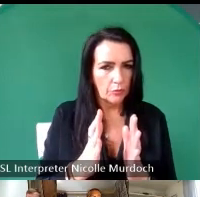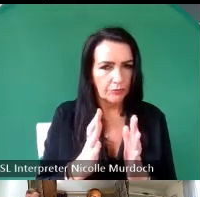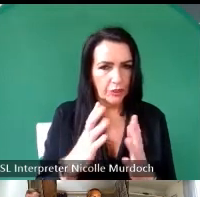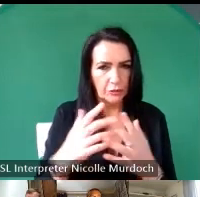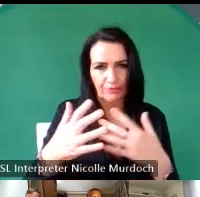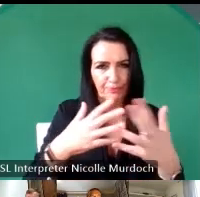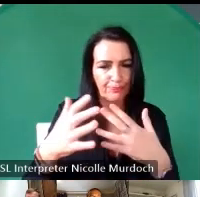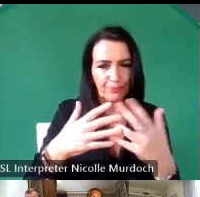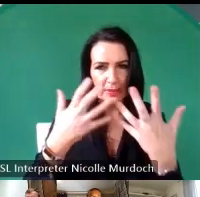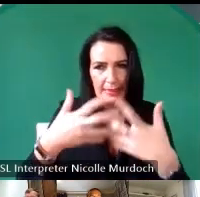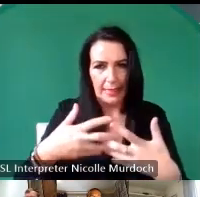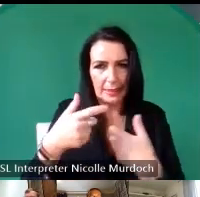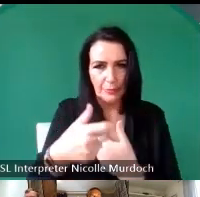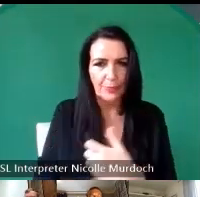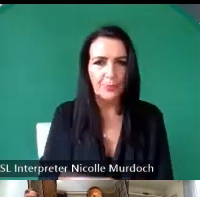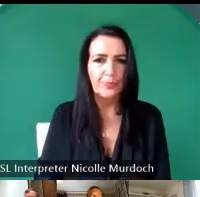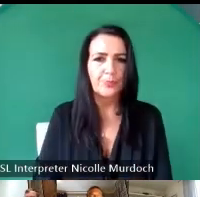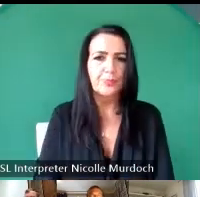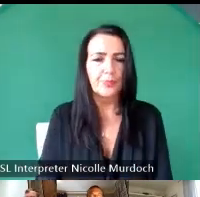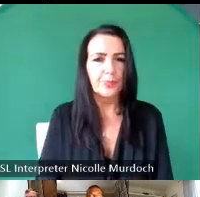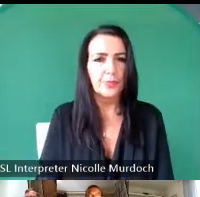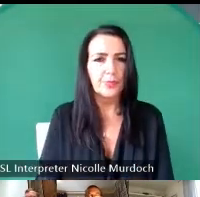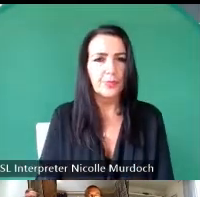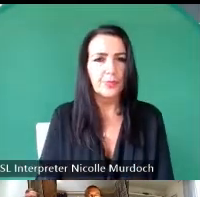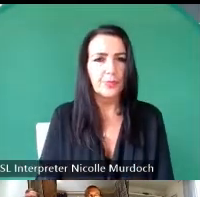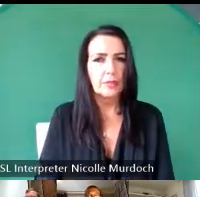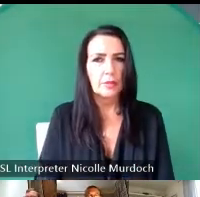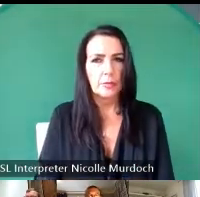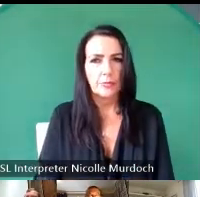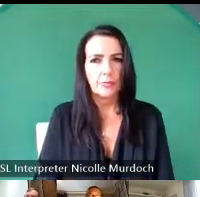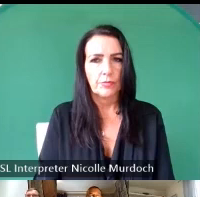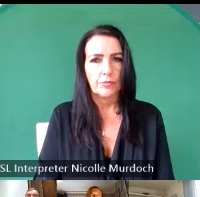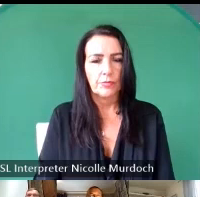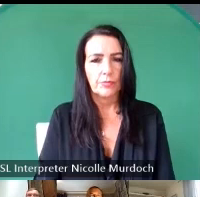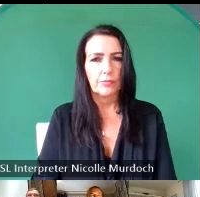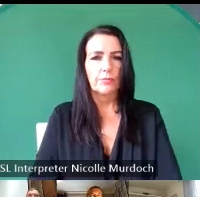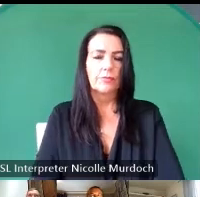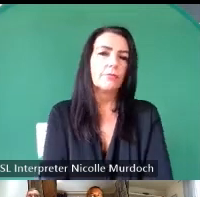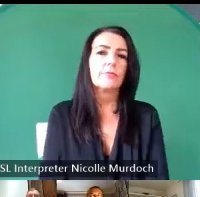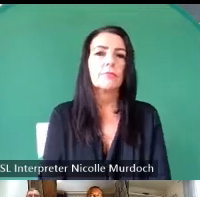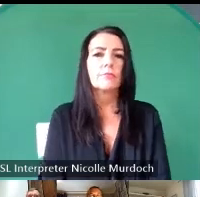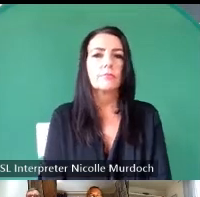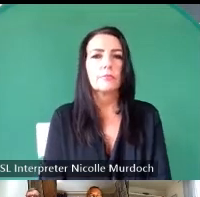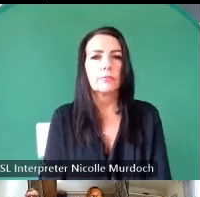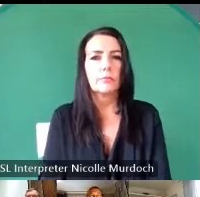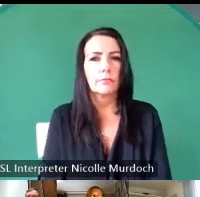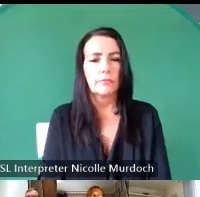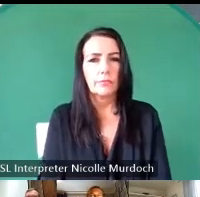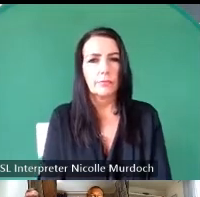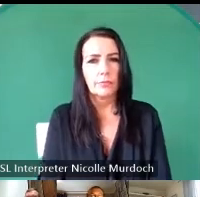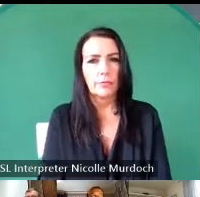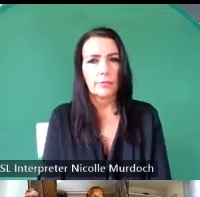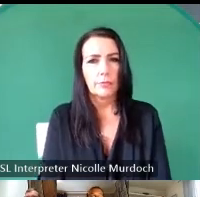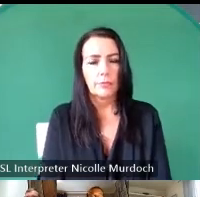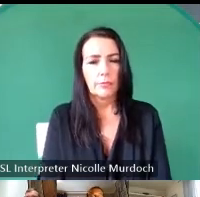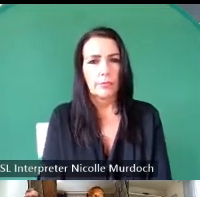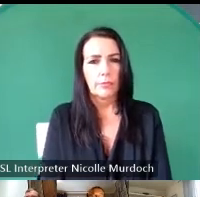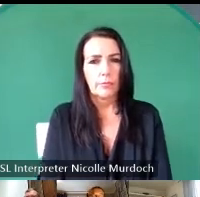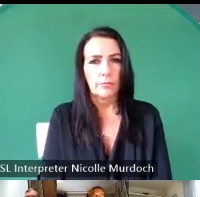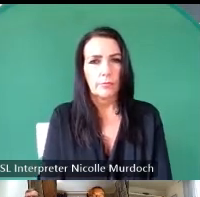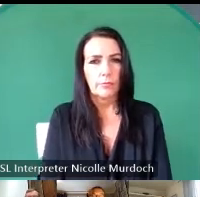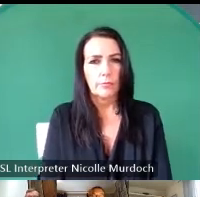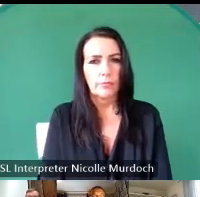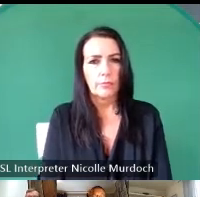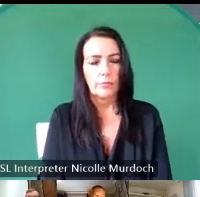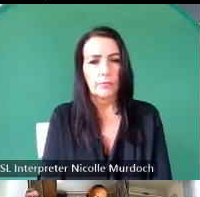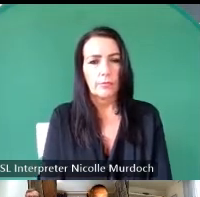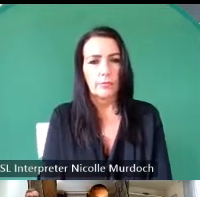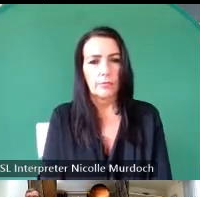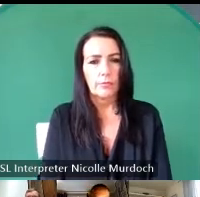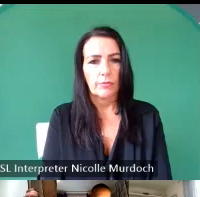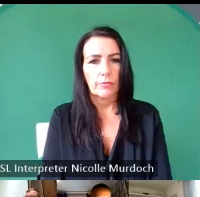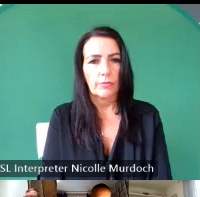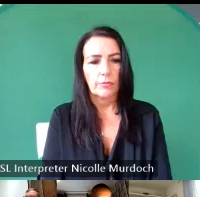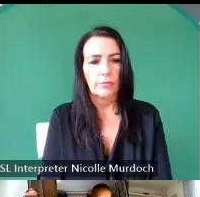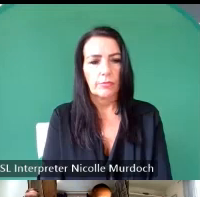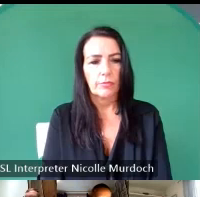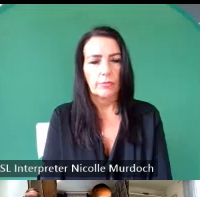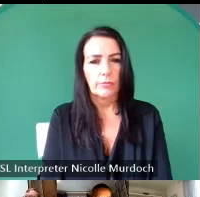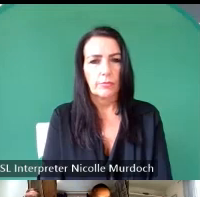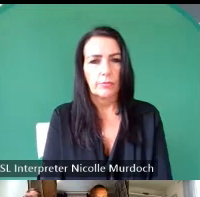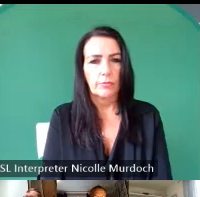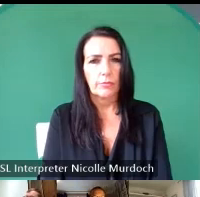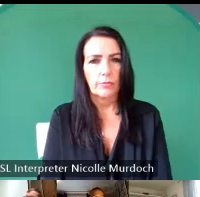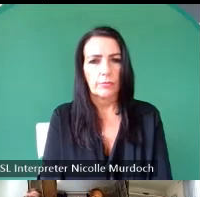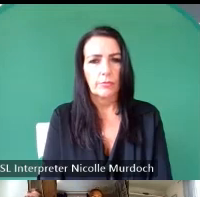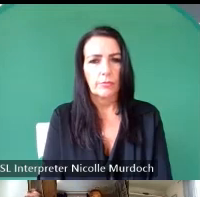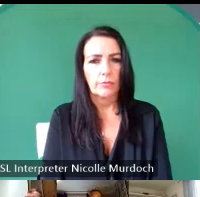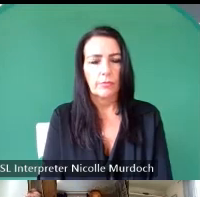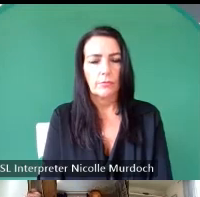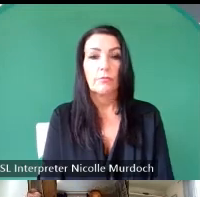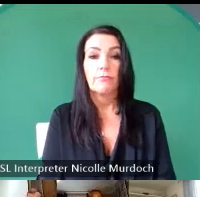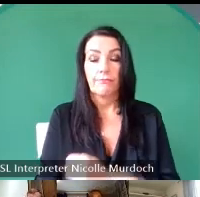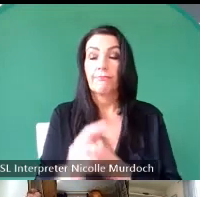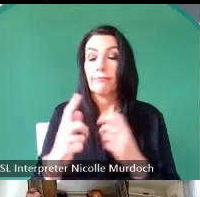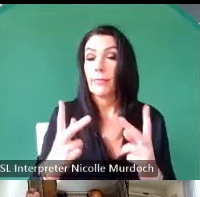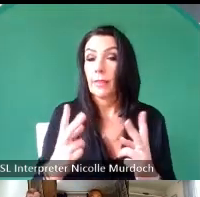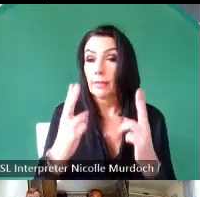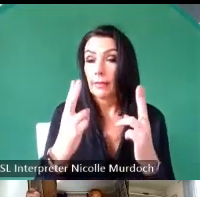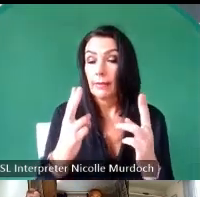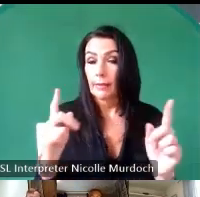right oh and I should also say this is this clip is from uh earlier in